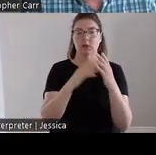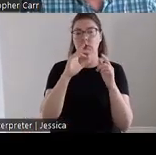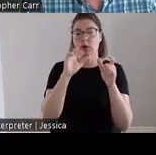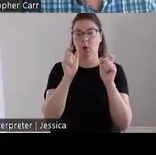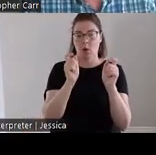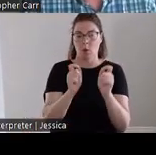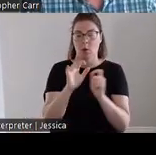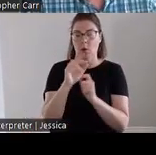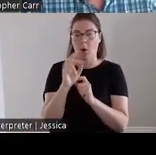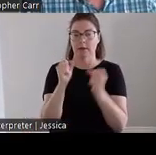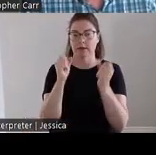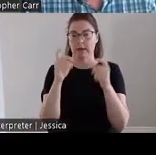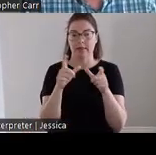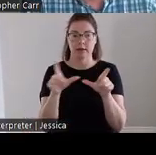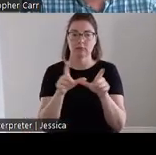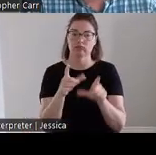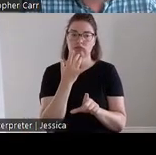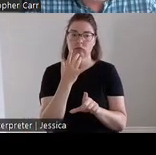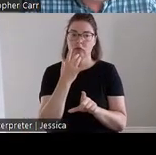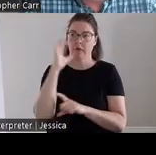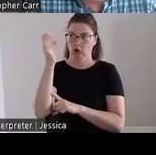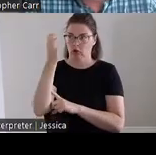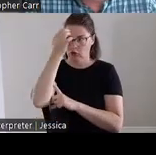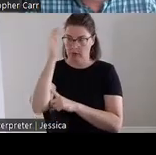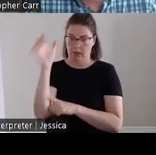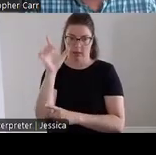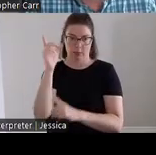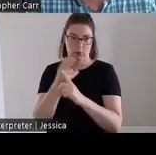and is currently favoured by European libraries, though it is still not clear